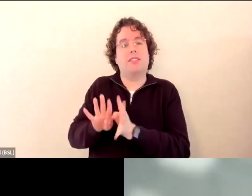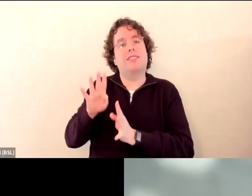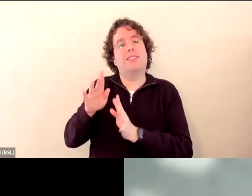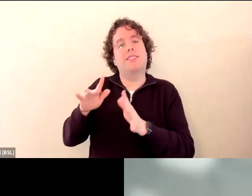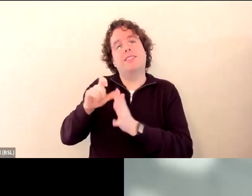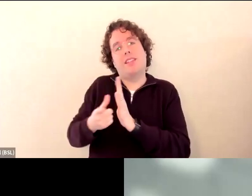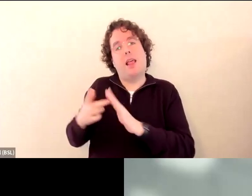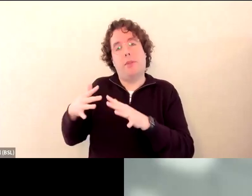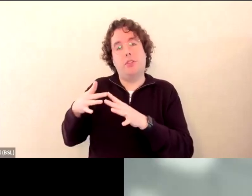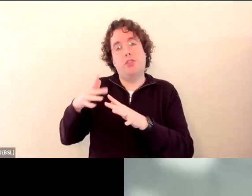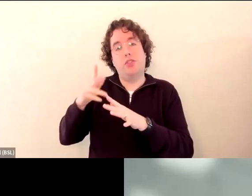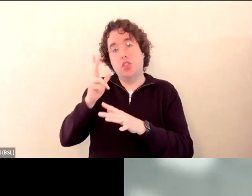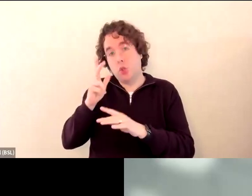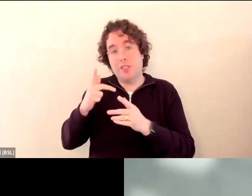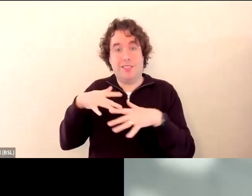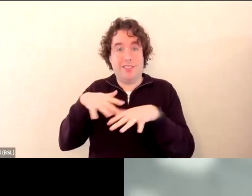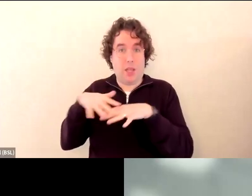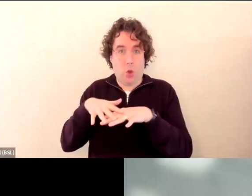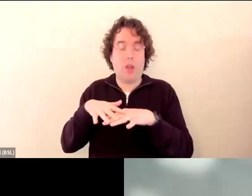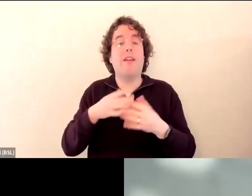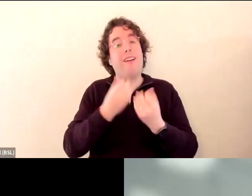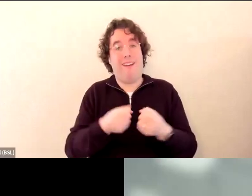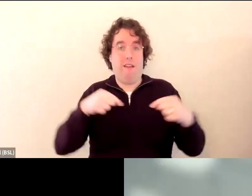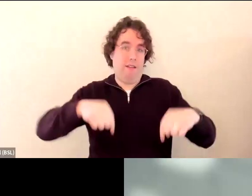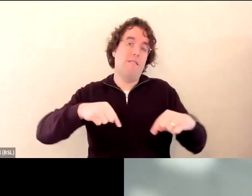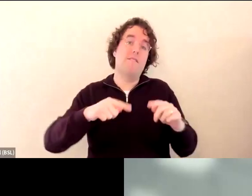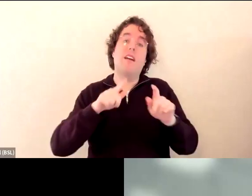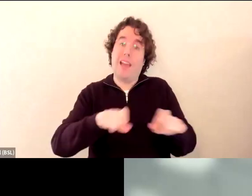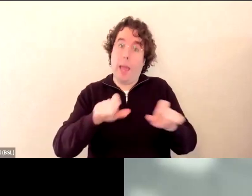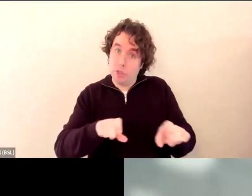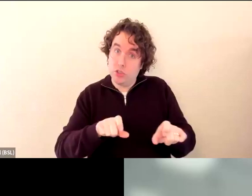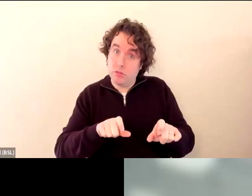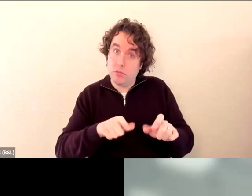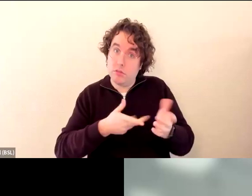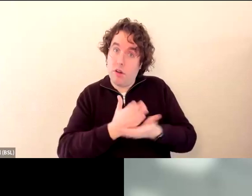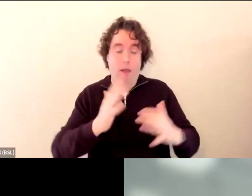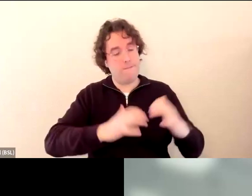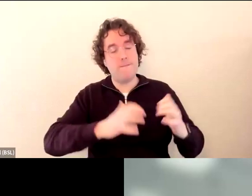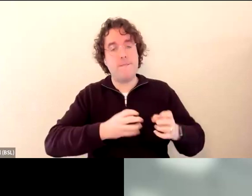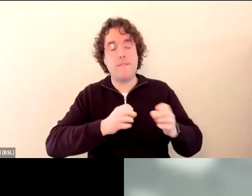and we also have BSL interpretation. So if you need BSL, and I can see there is a